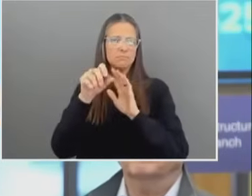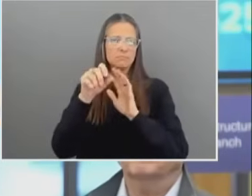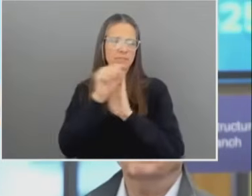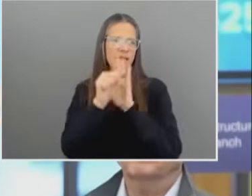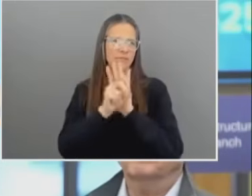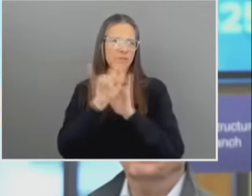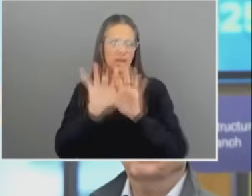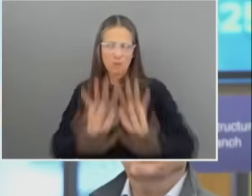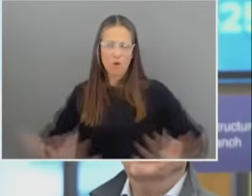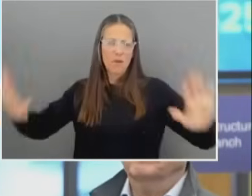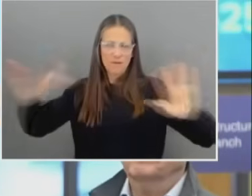THEY ARE AROUND THE COMMONWEALTH.